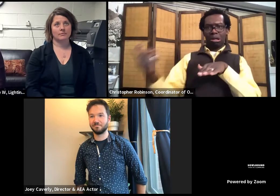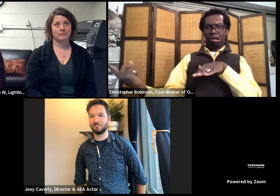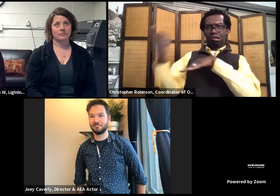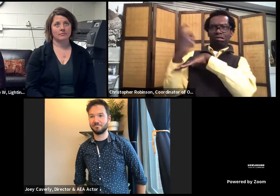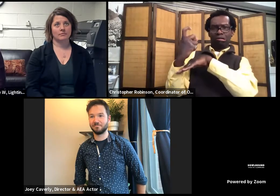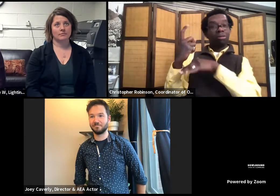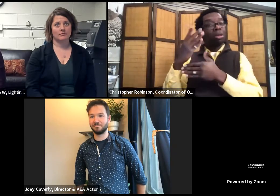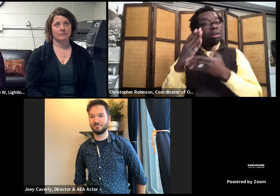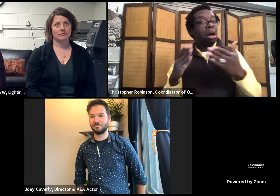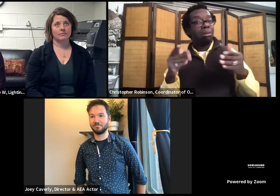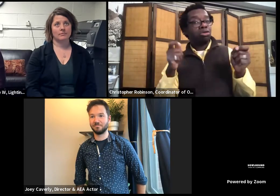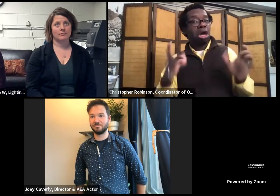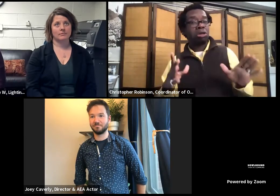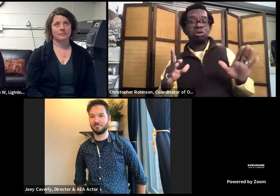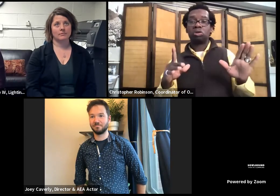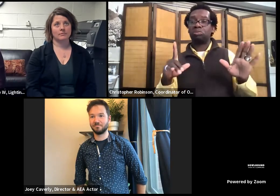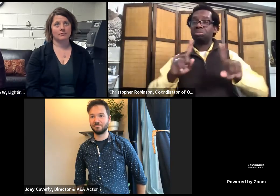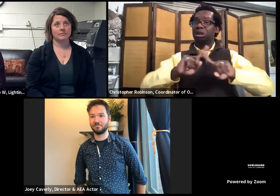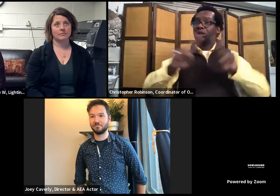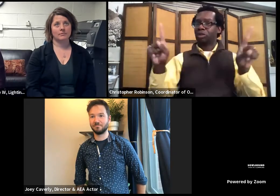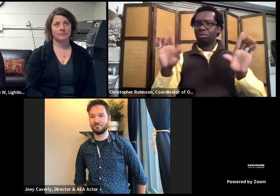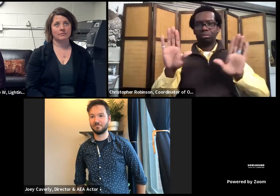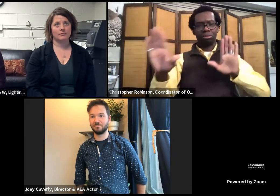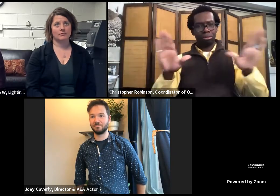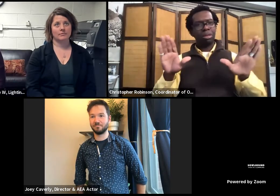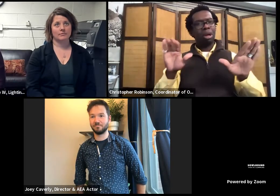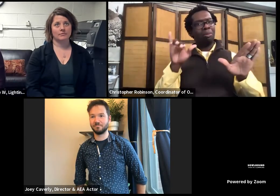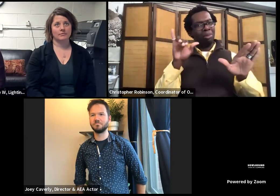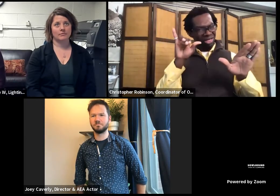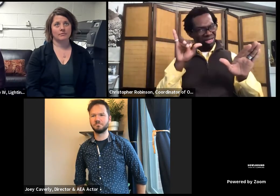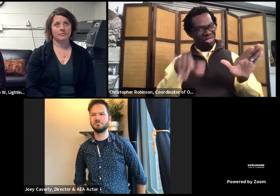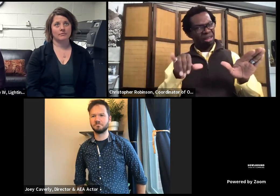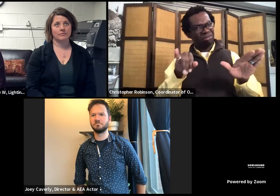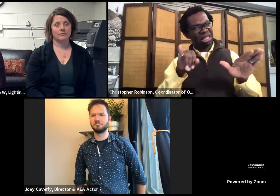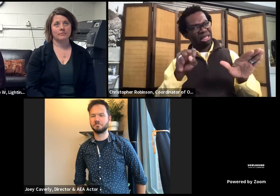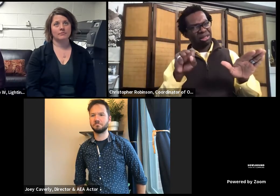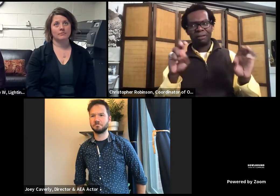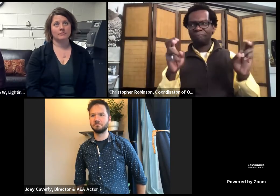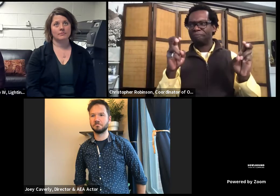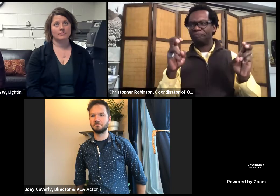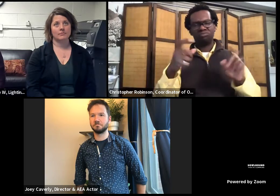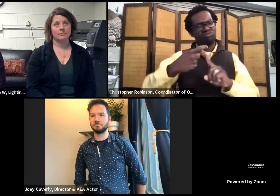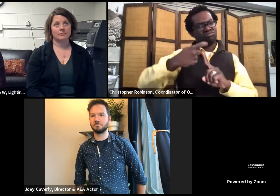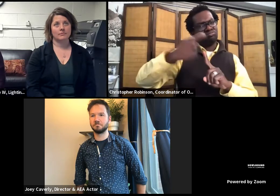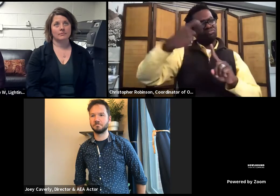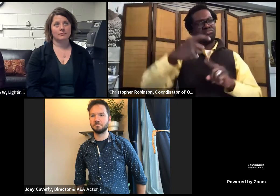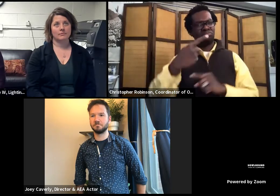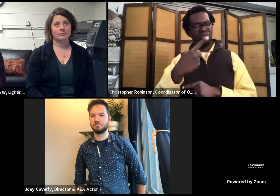The director's kind of overstepping their bounds, literally, but so there's different approaches to that.